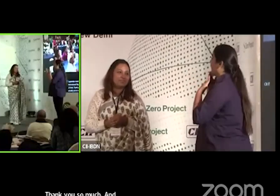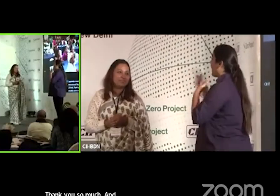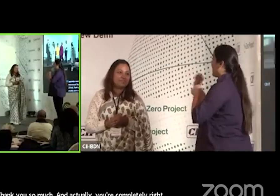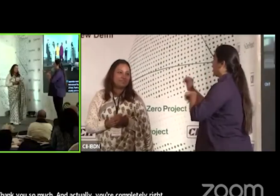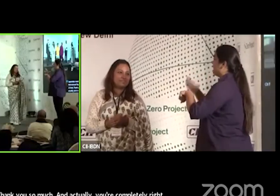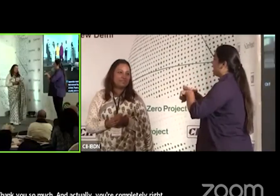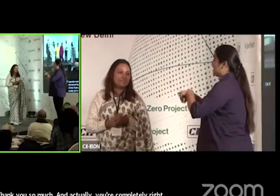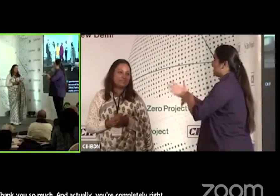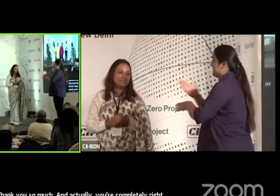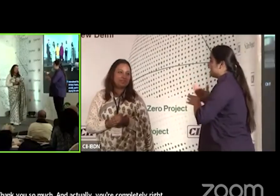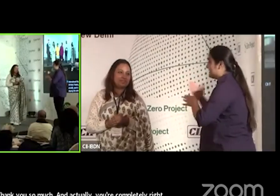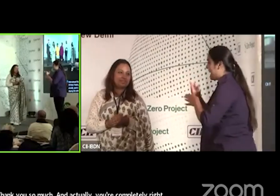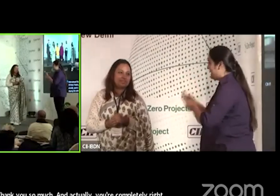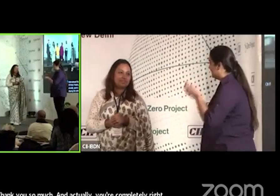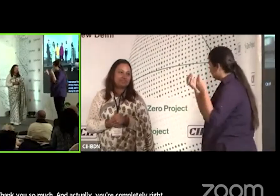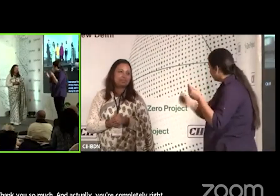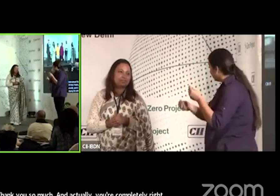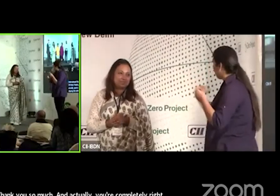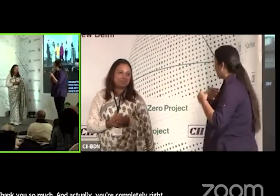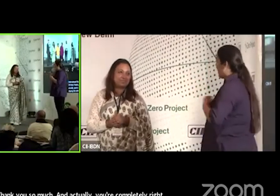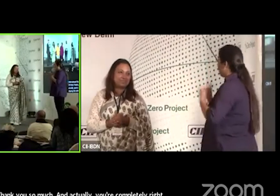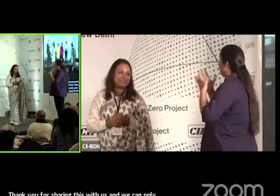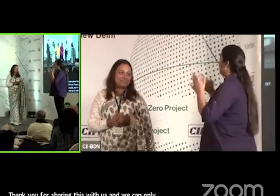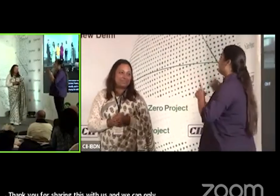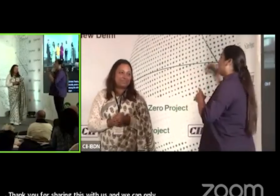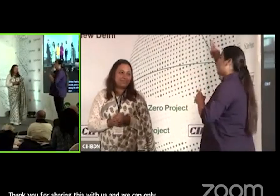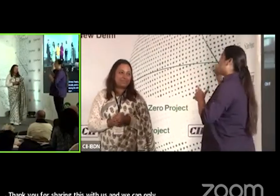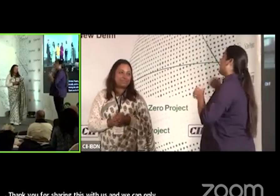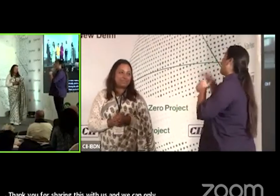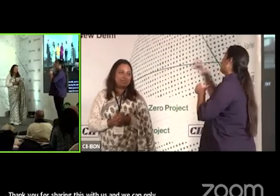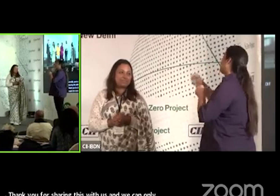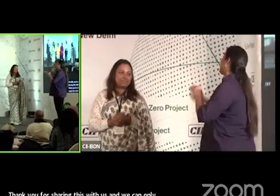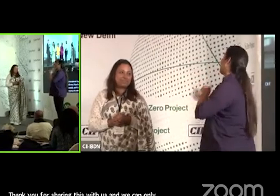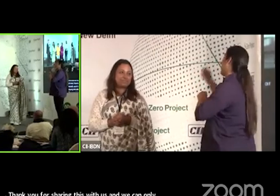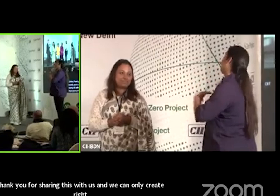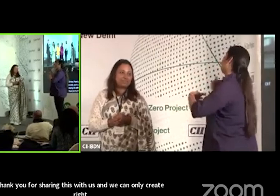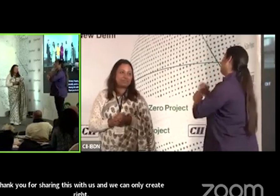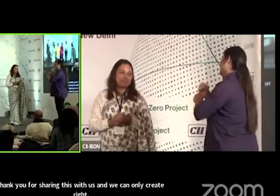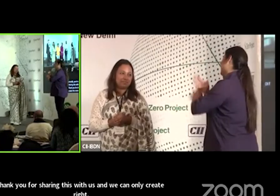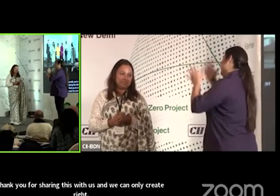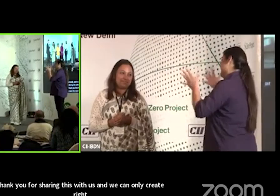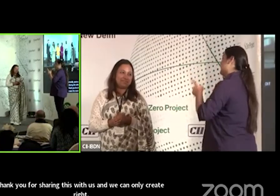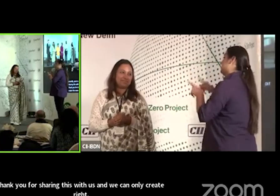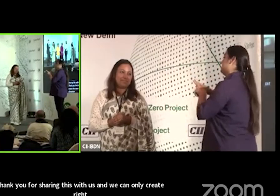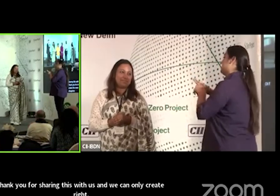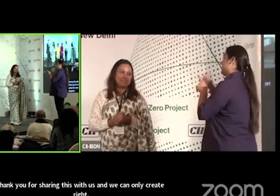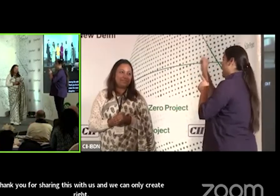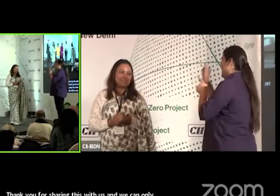And we can only create this more accessible, inclusive read all together. And then it's not us teaching someone us to see your project.